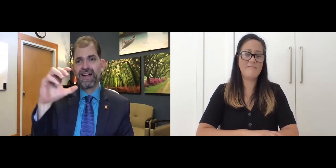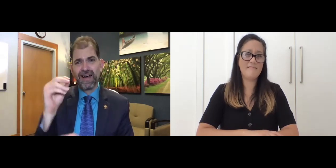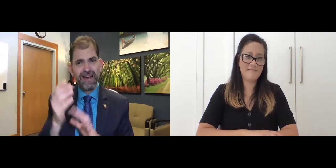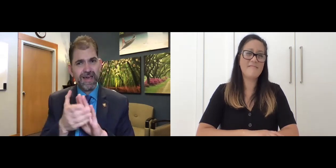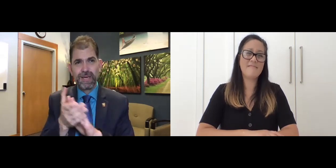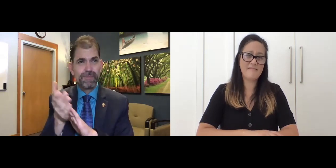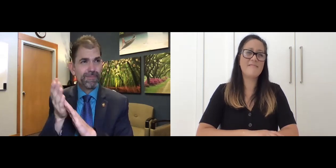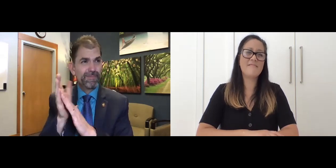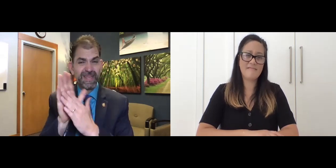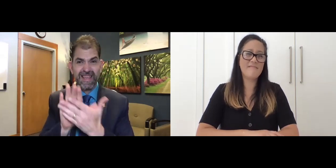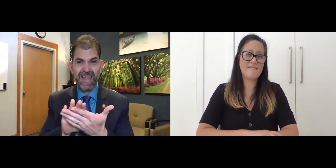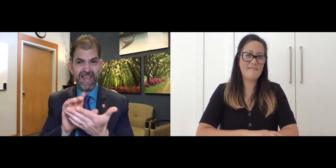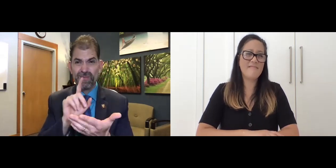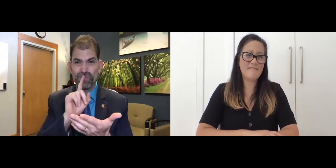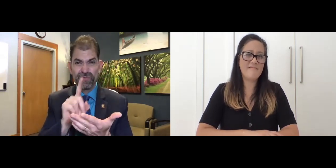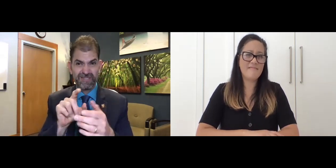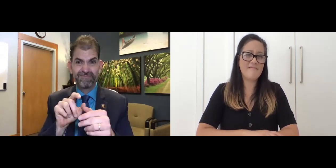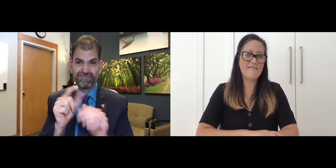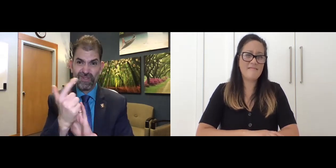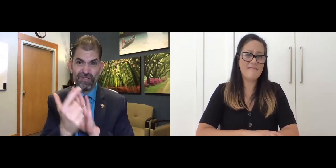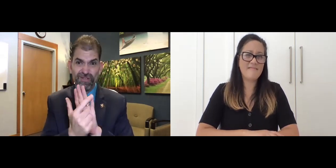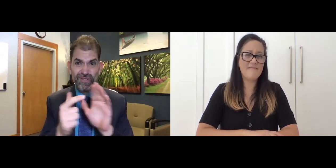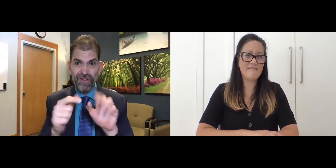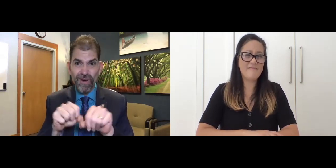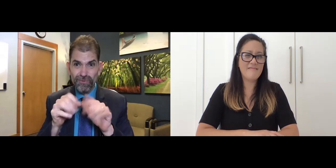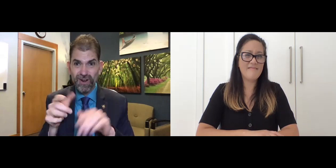and he ended up becoming rebellious and actually